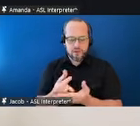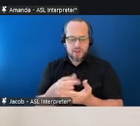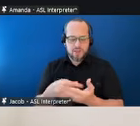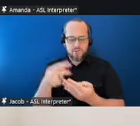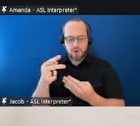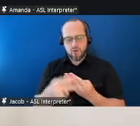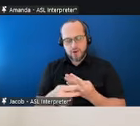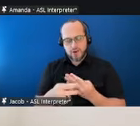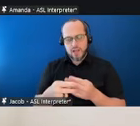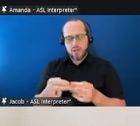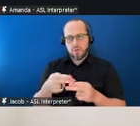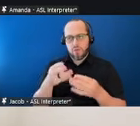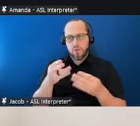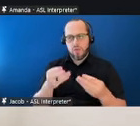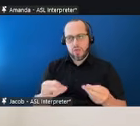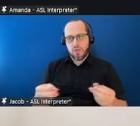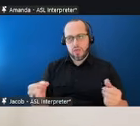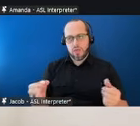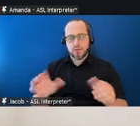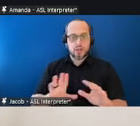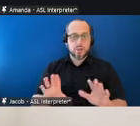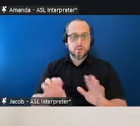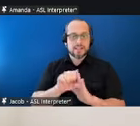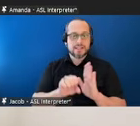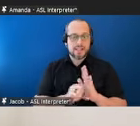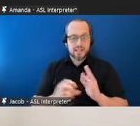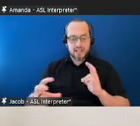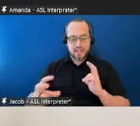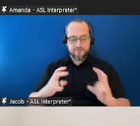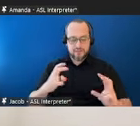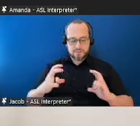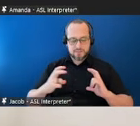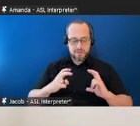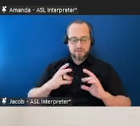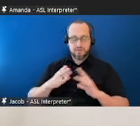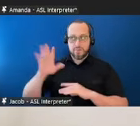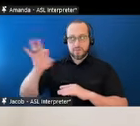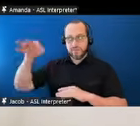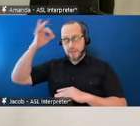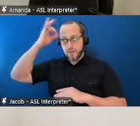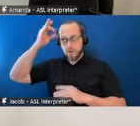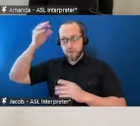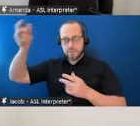this state investment uh through the federal government into a valuebased outcome driven